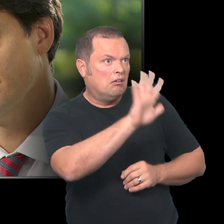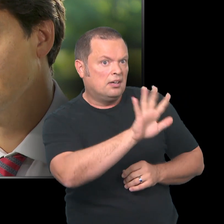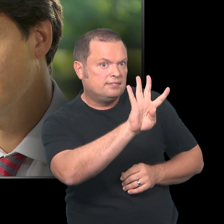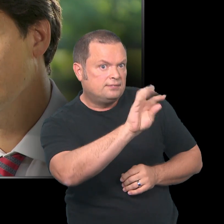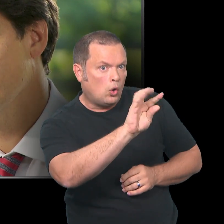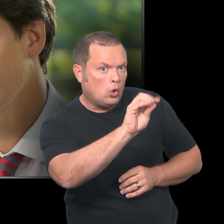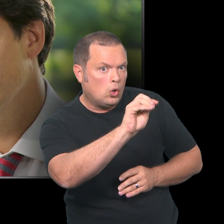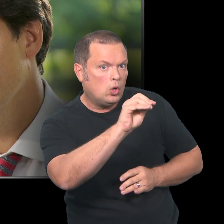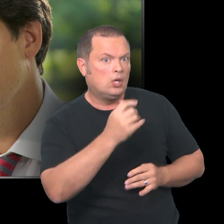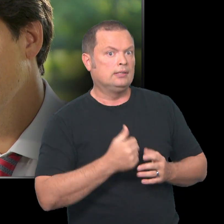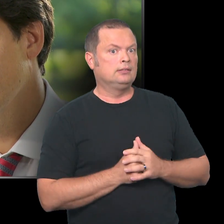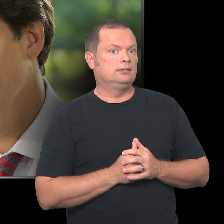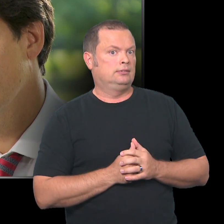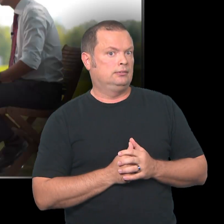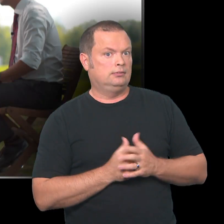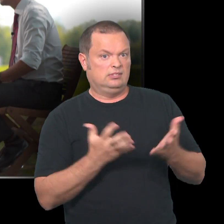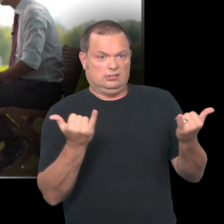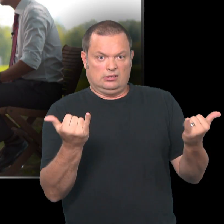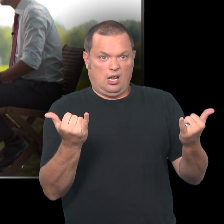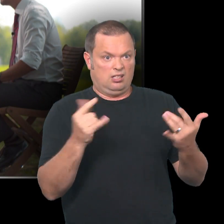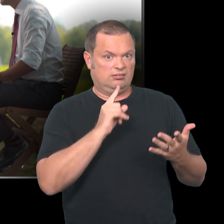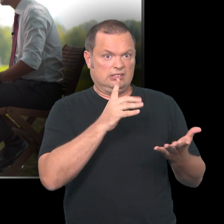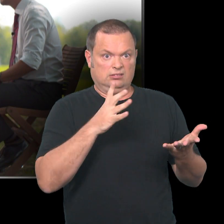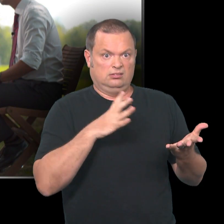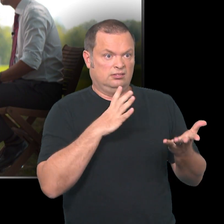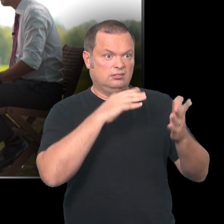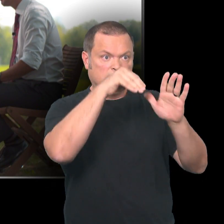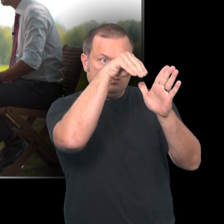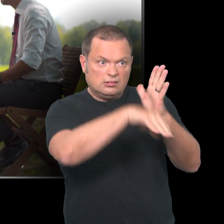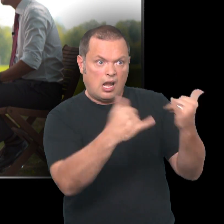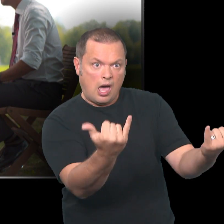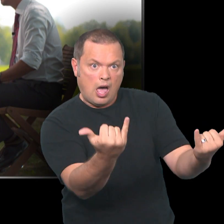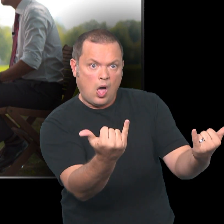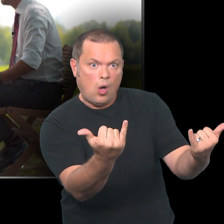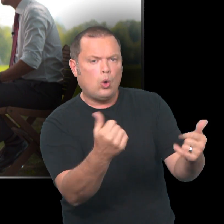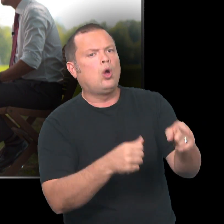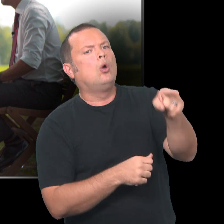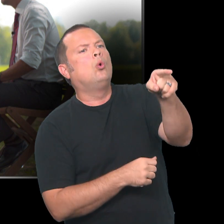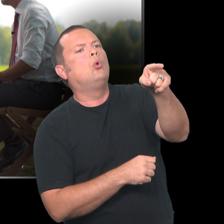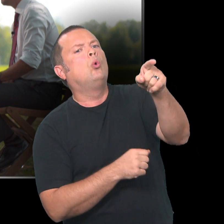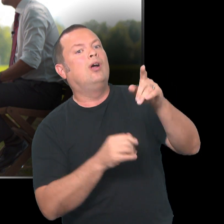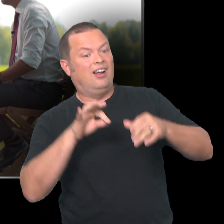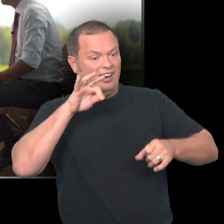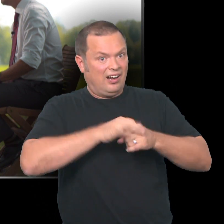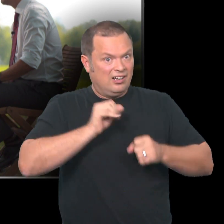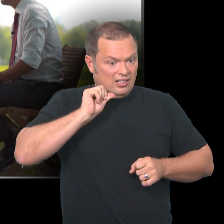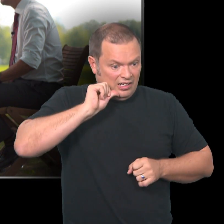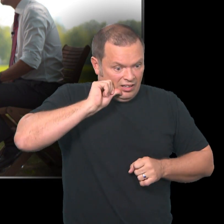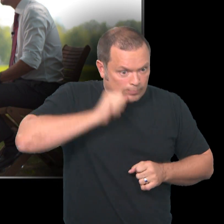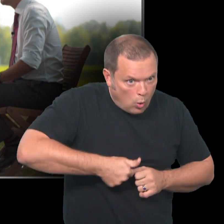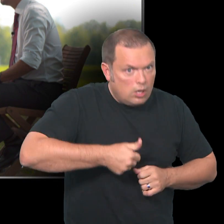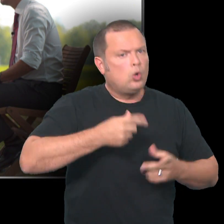oil's somewhere in the mid-40s, we are officially in a recession.